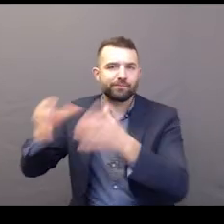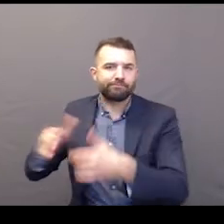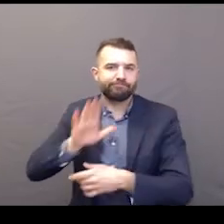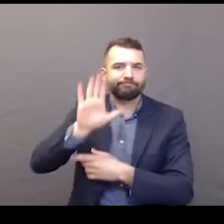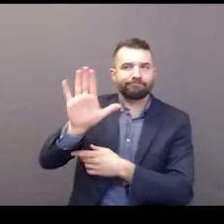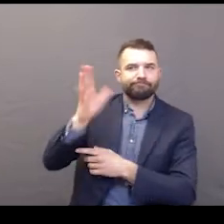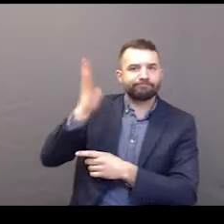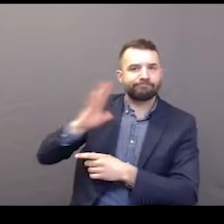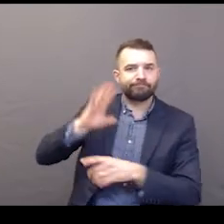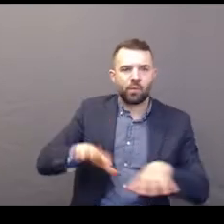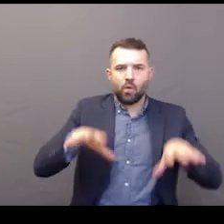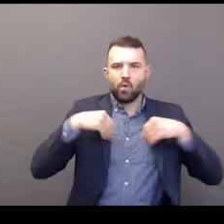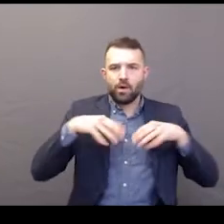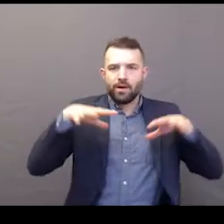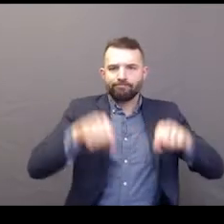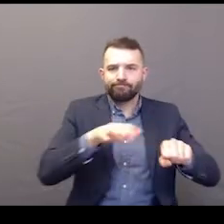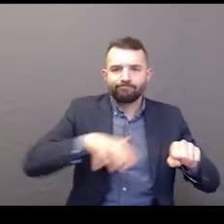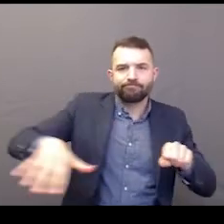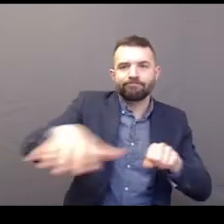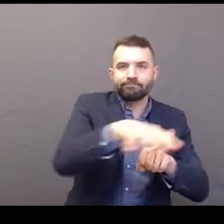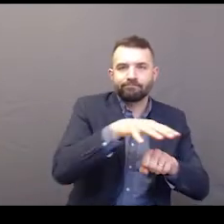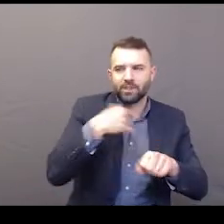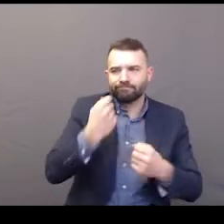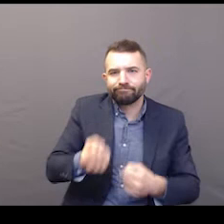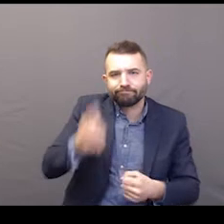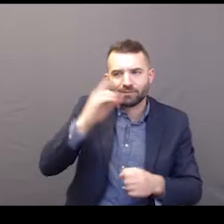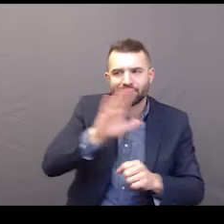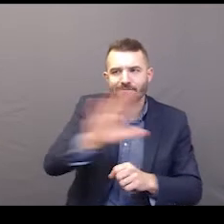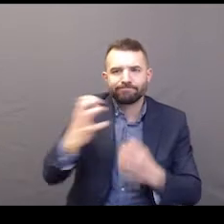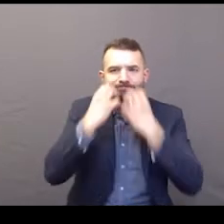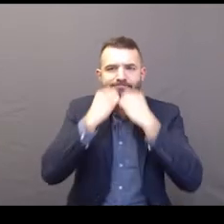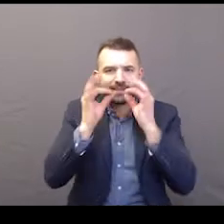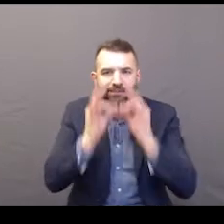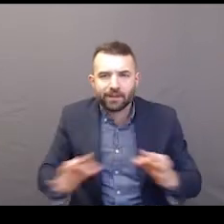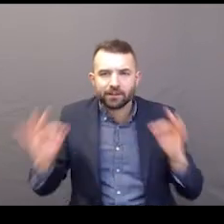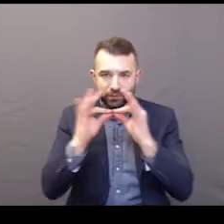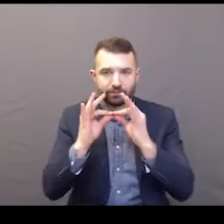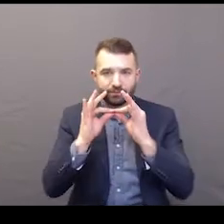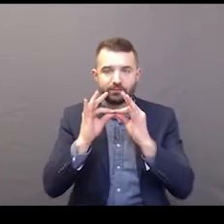We understand and value the importance of partnerships with our Tribal Nations as